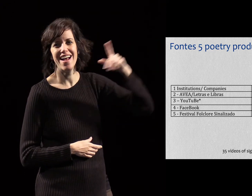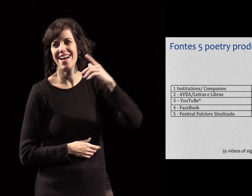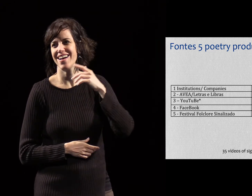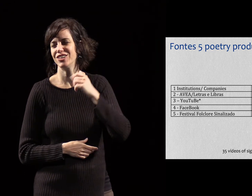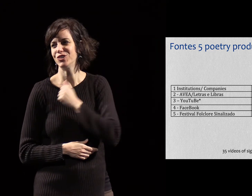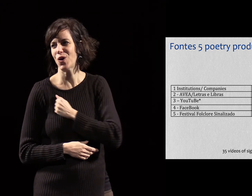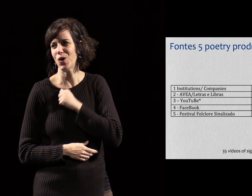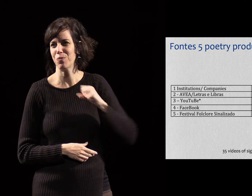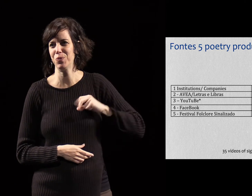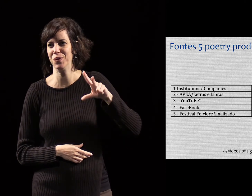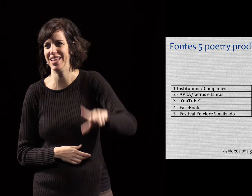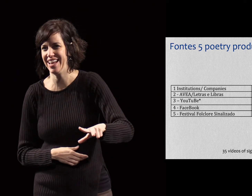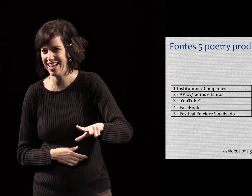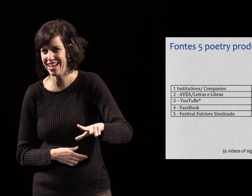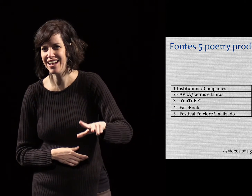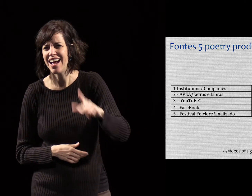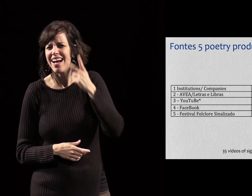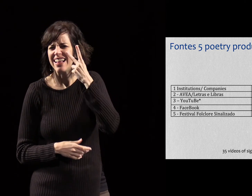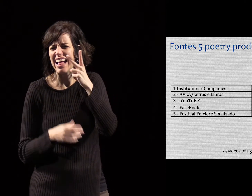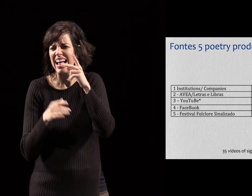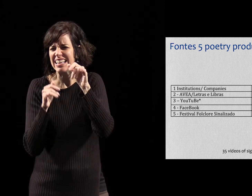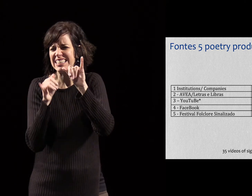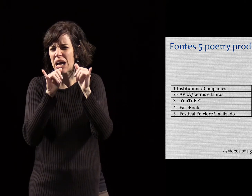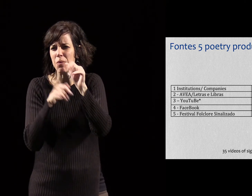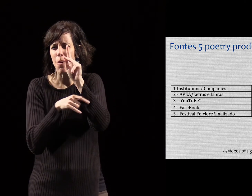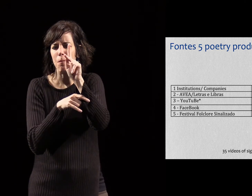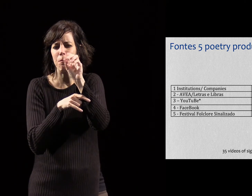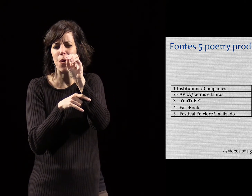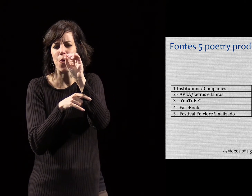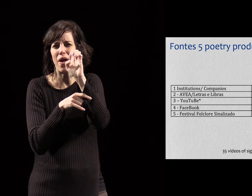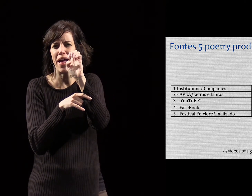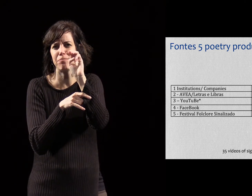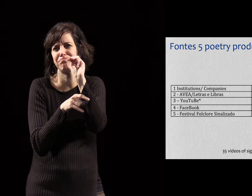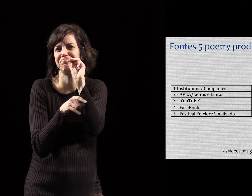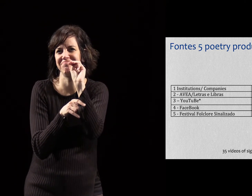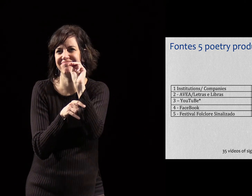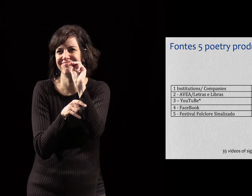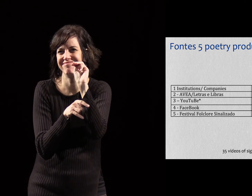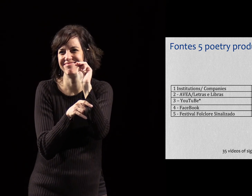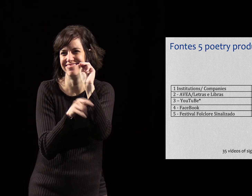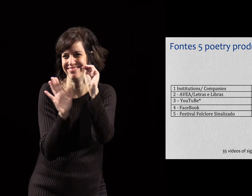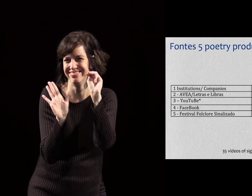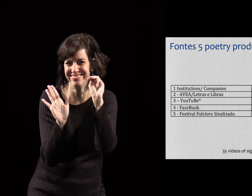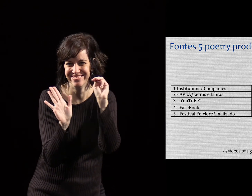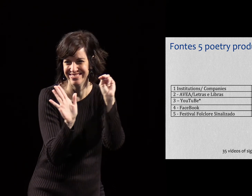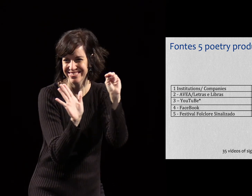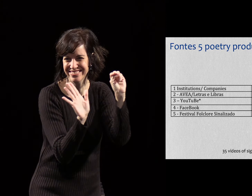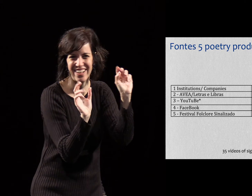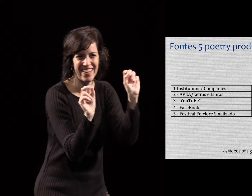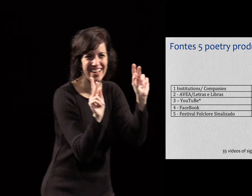And I do apologize. This slide is written in Portuguese, but that last column means poems.